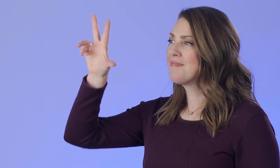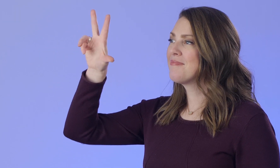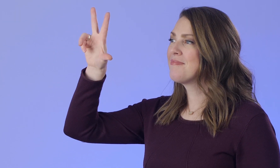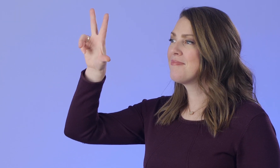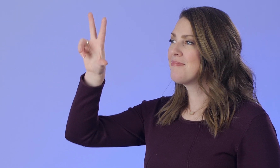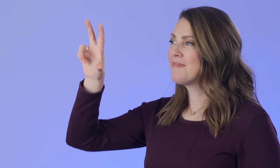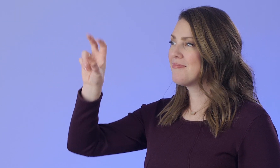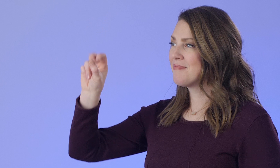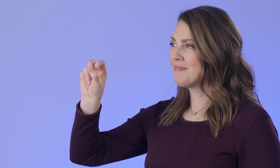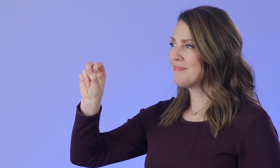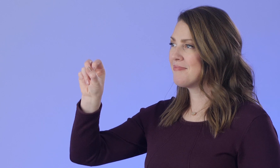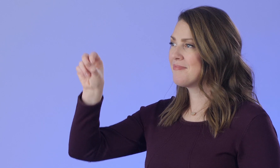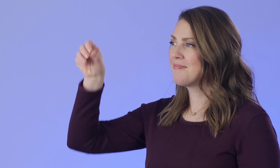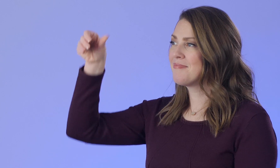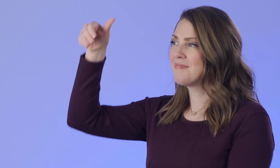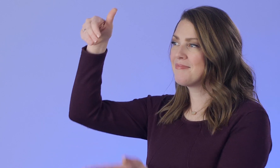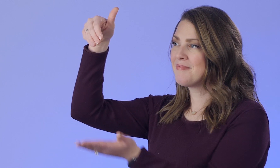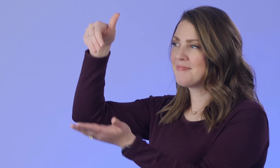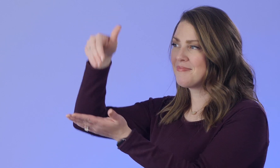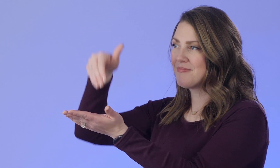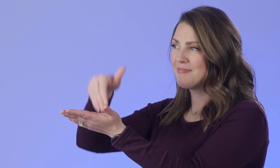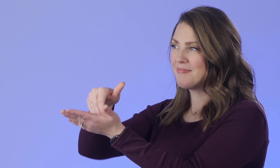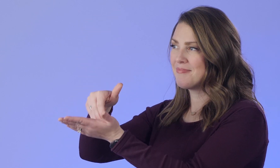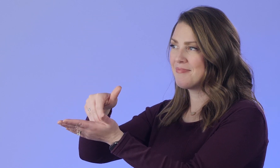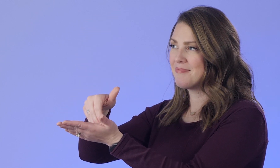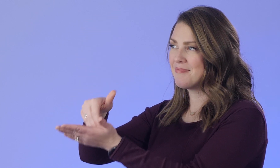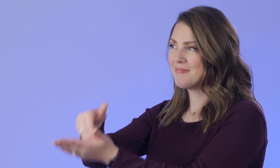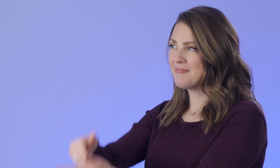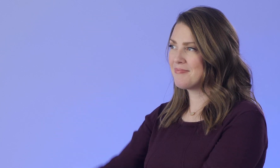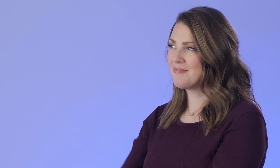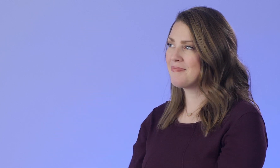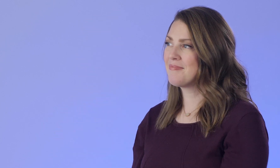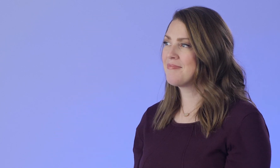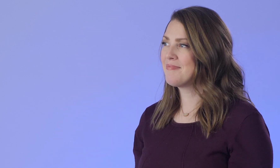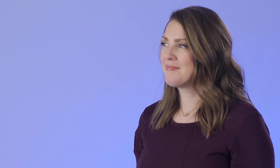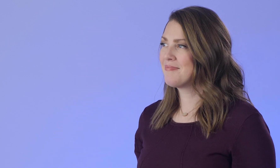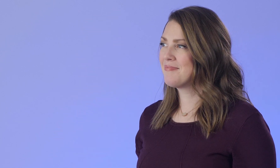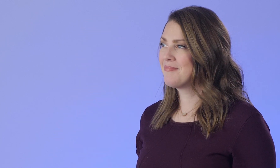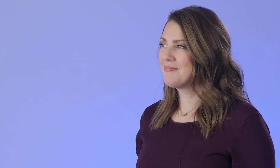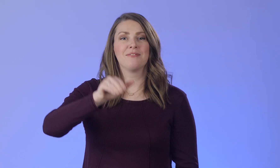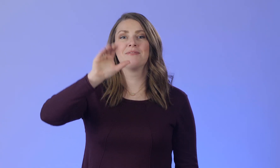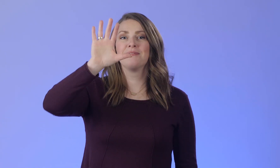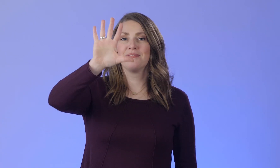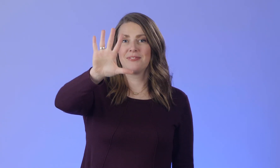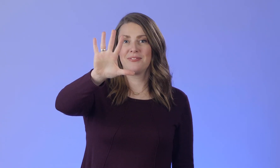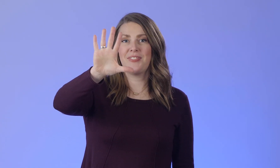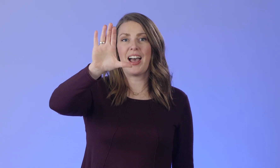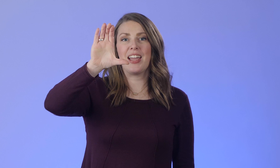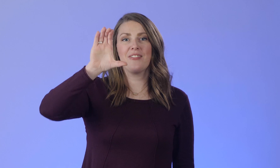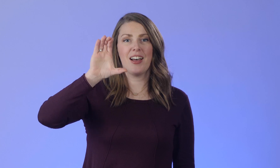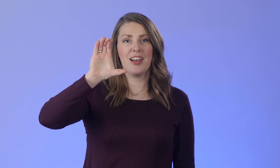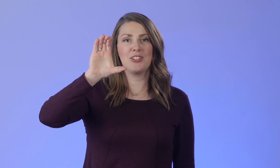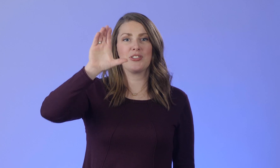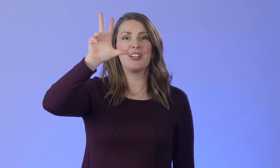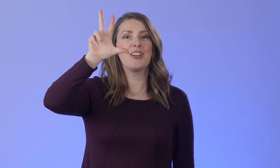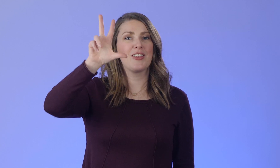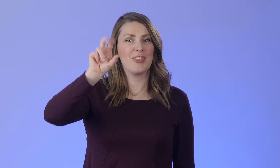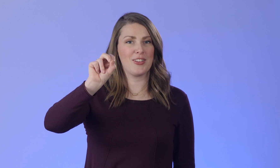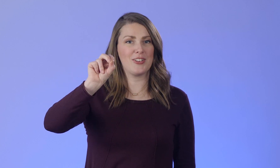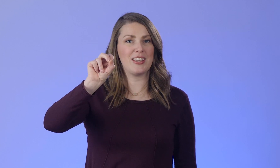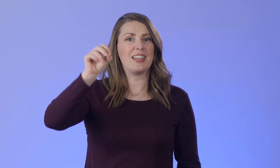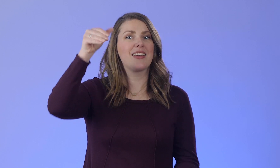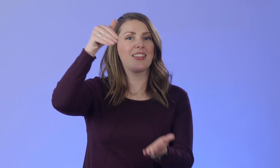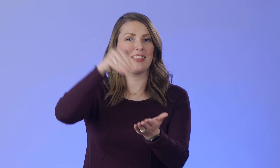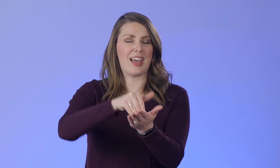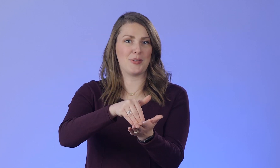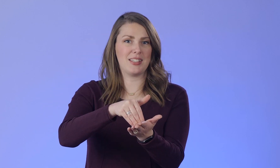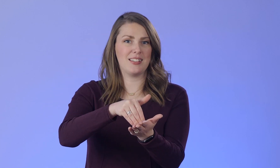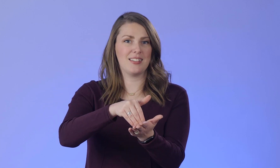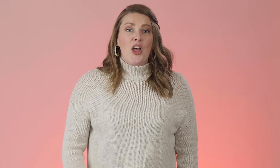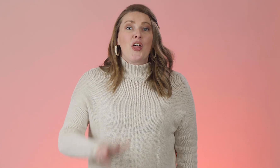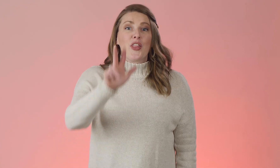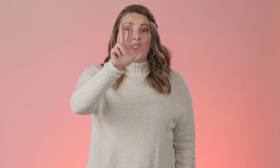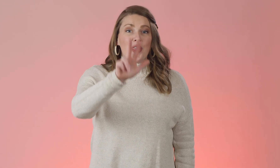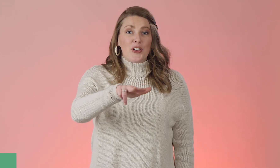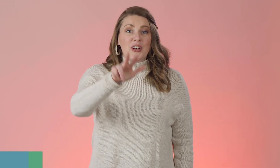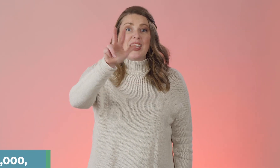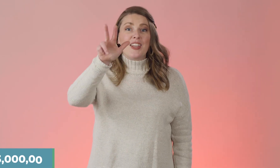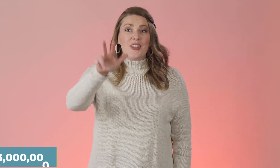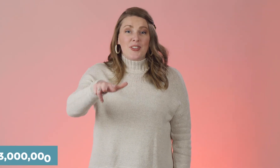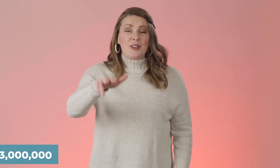then making a 30 and coming down to thousand. 'Five-hundred, thirty-thousand.' 'Thirty-three